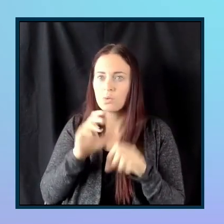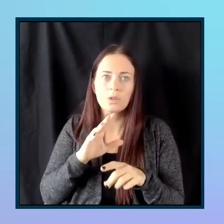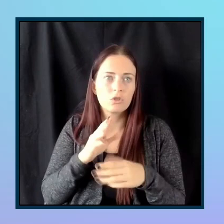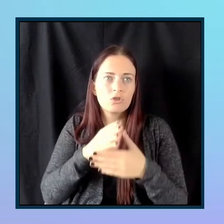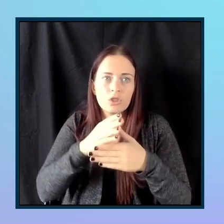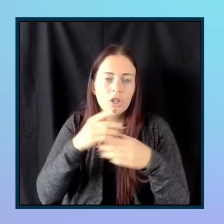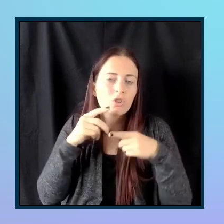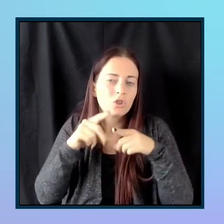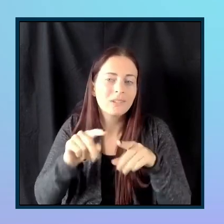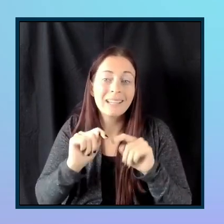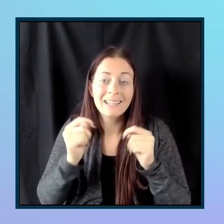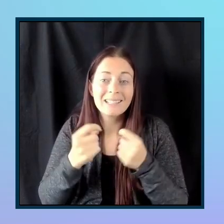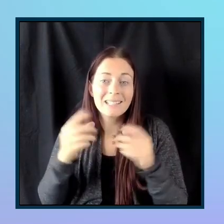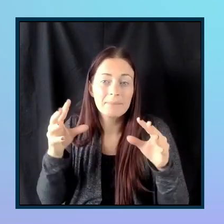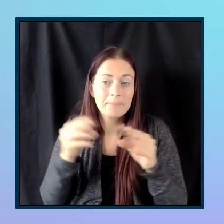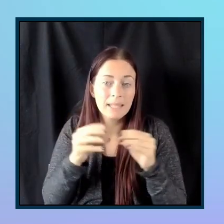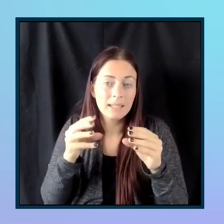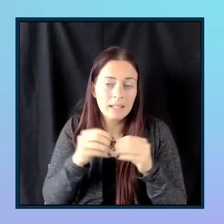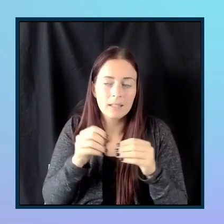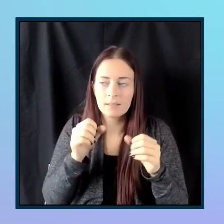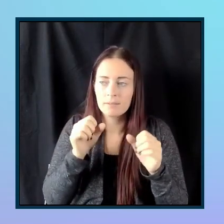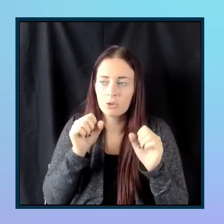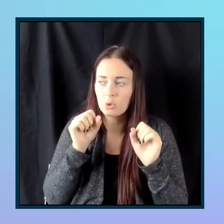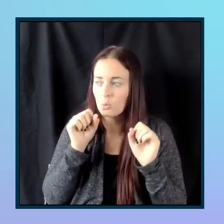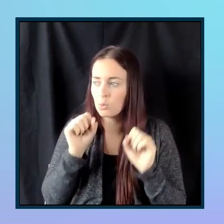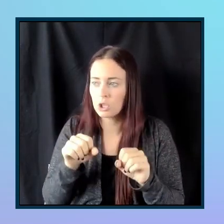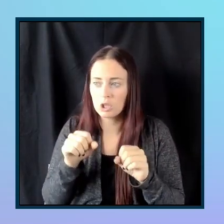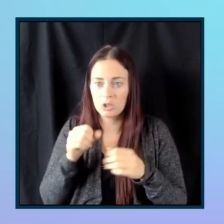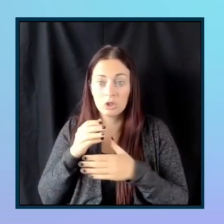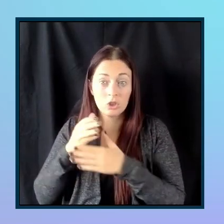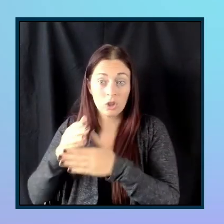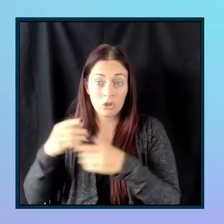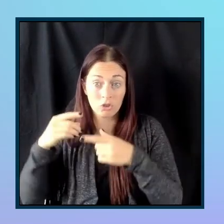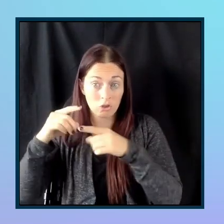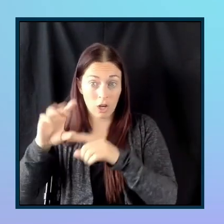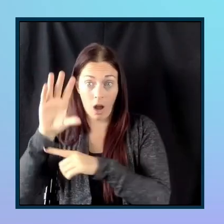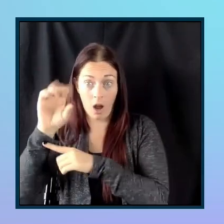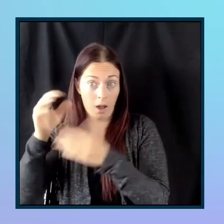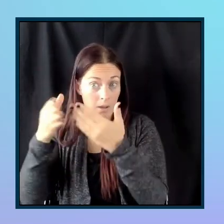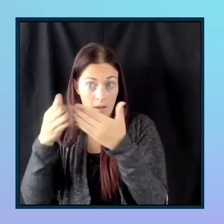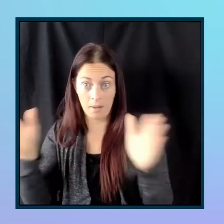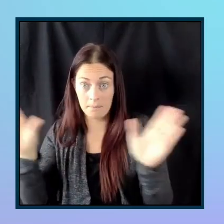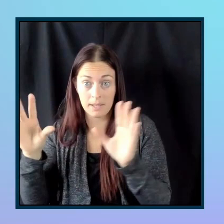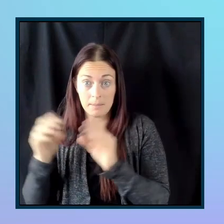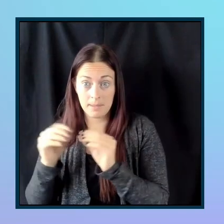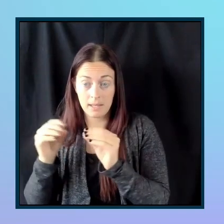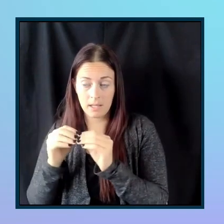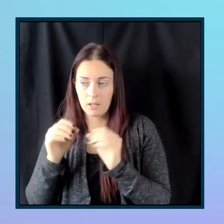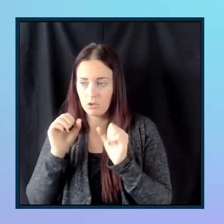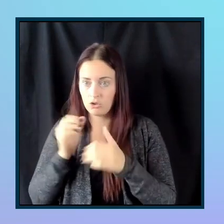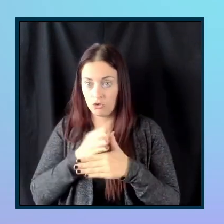that could be in a larger, you know, companywide meeting, that could be on social media,